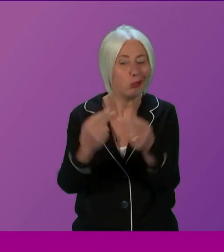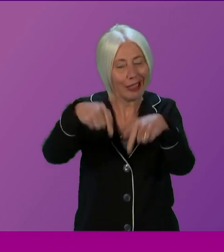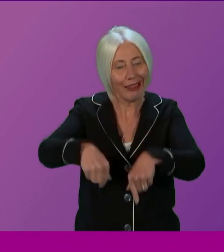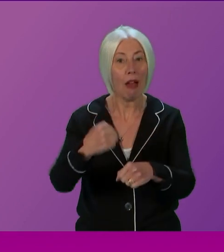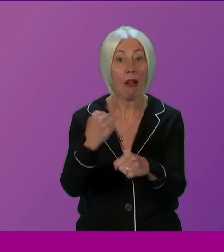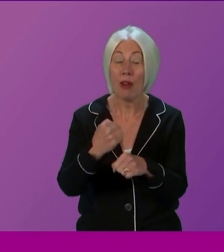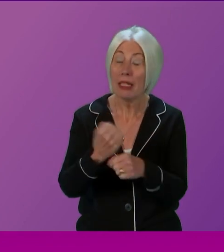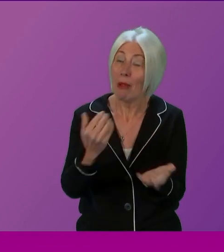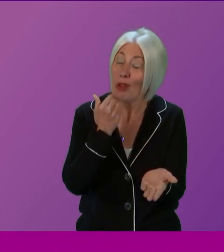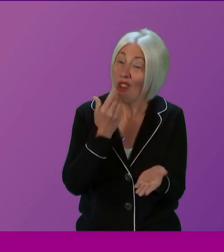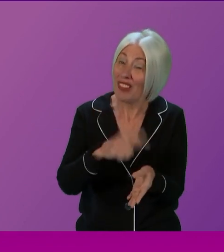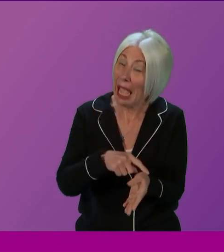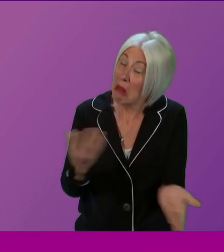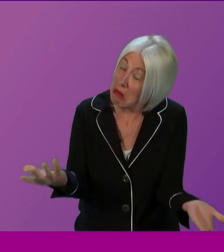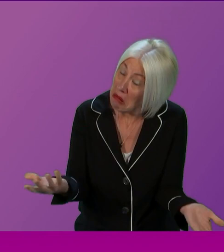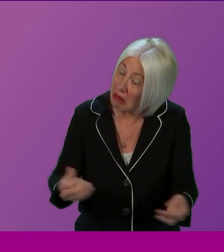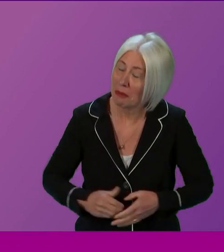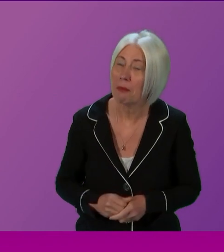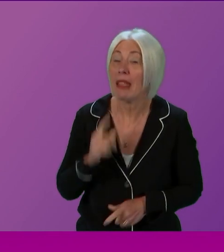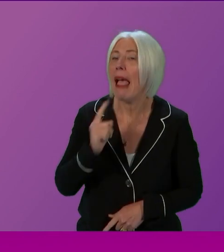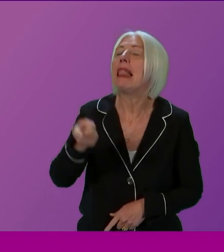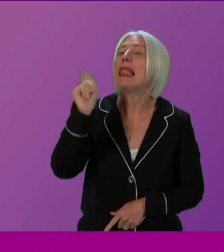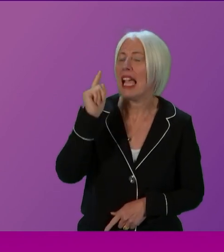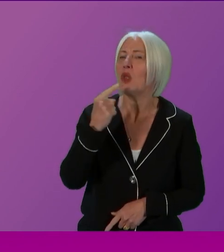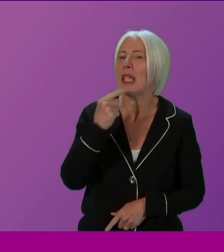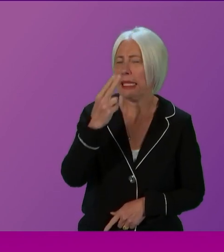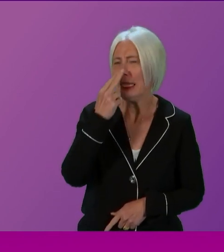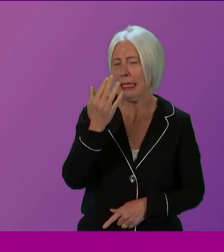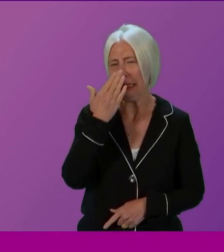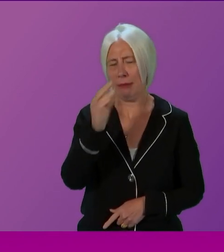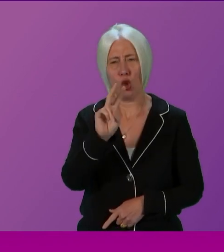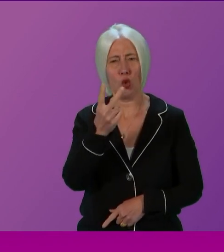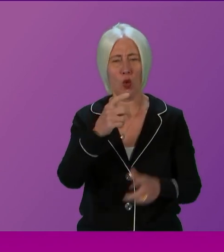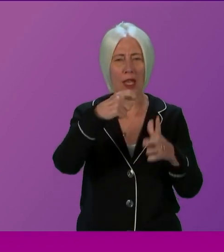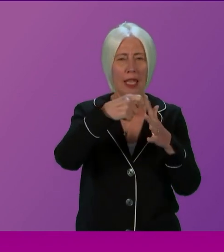Last week, I said that there seem to be two Kate Forbes—one with a terrible